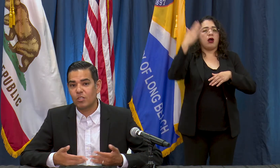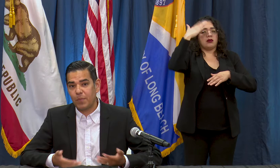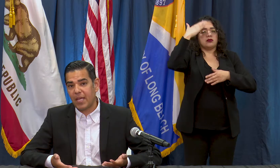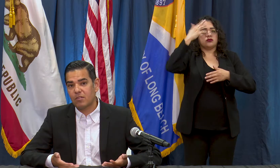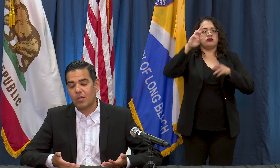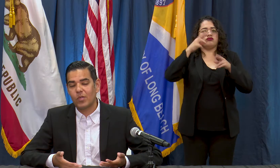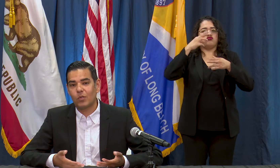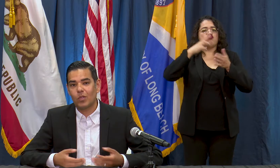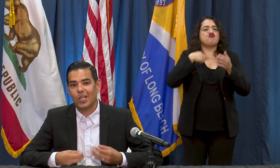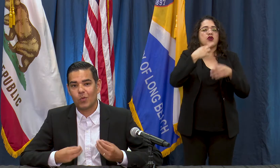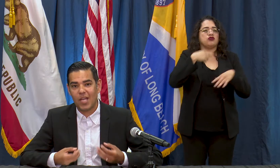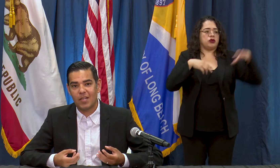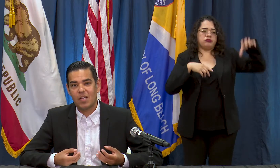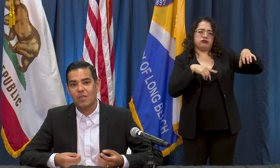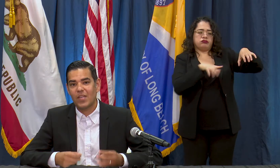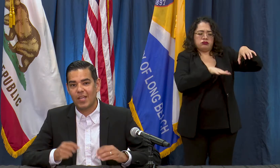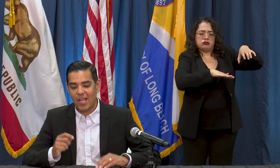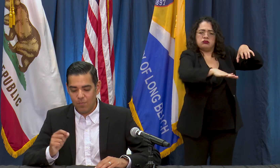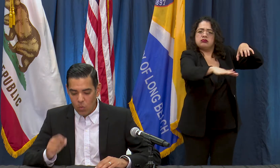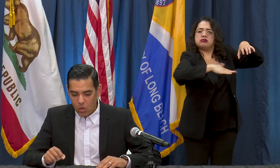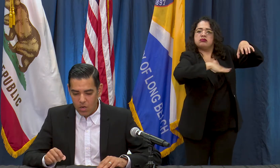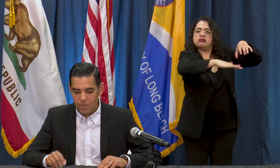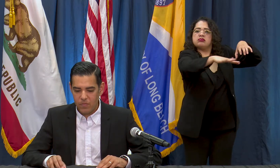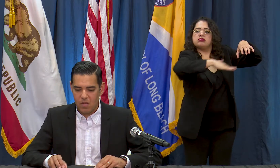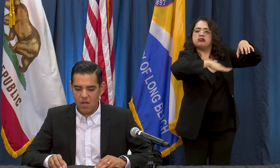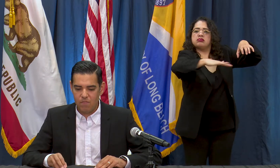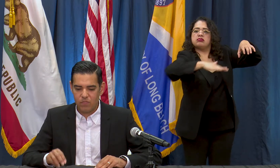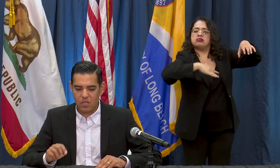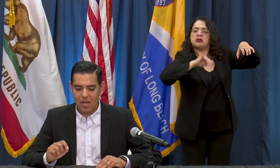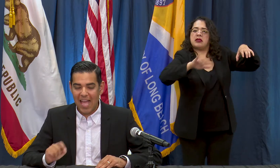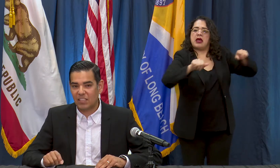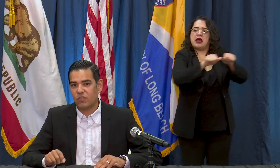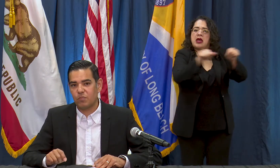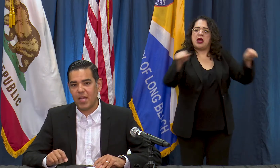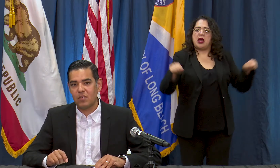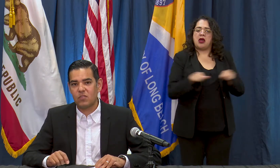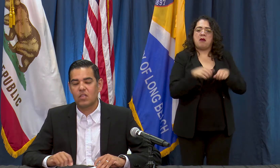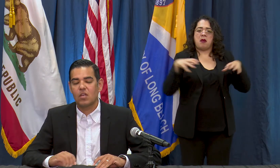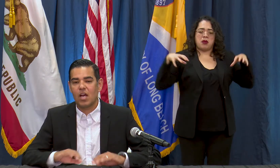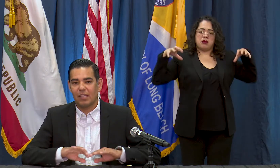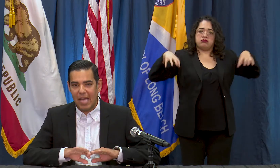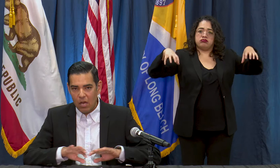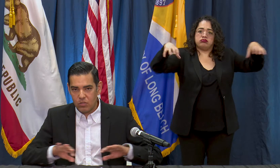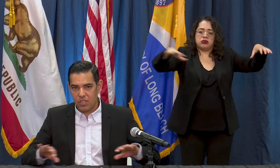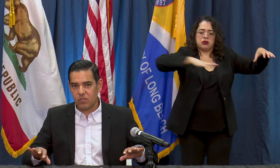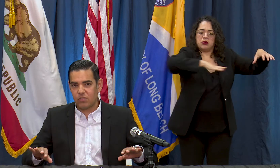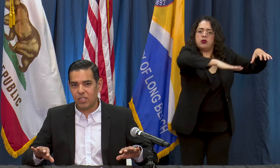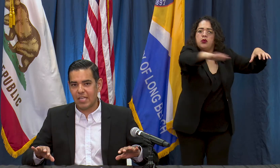expand that we can really create a more active space, allow distancing to